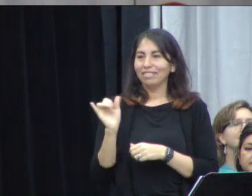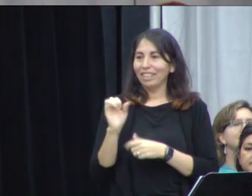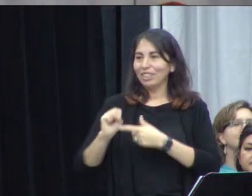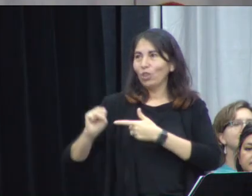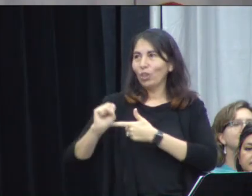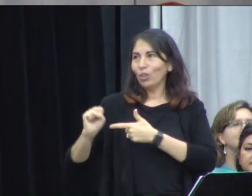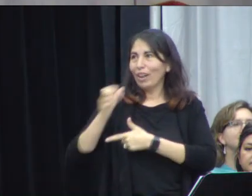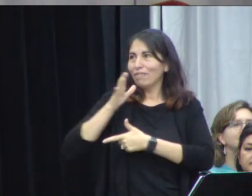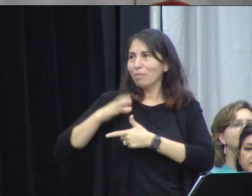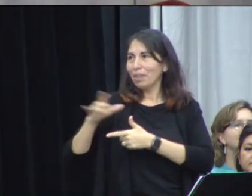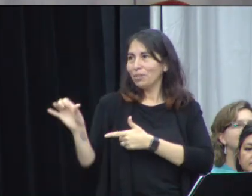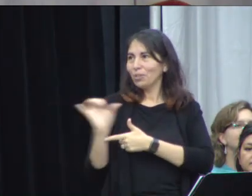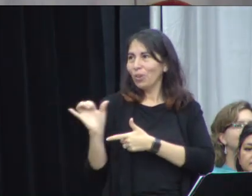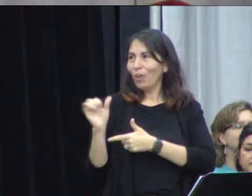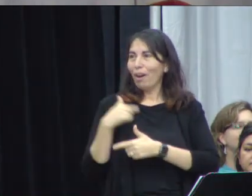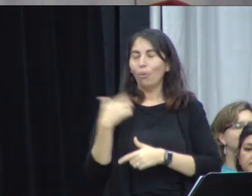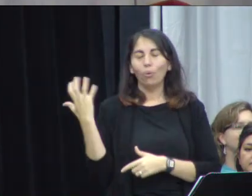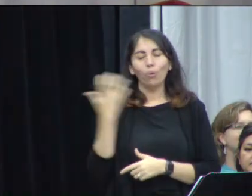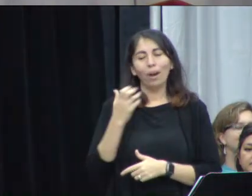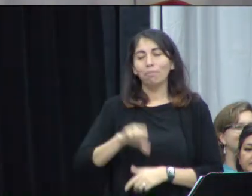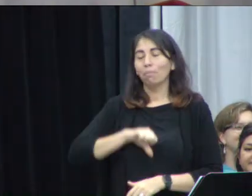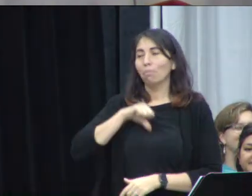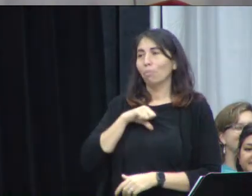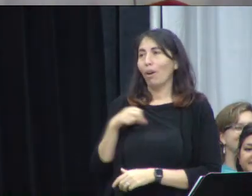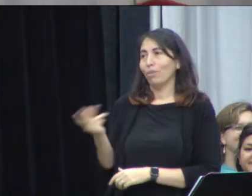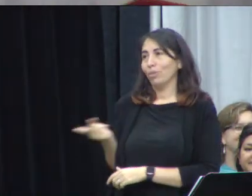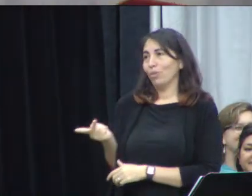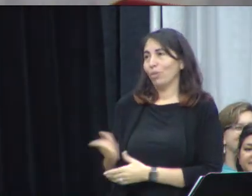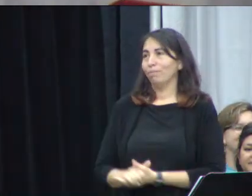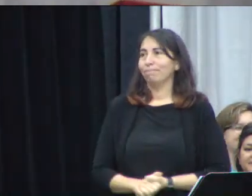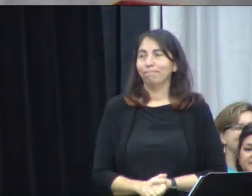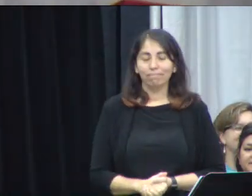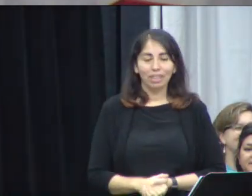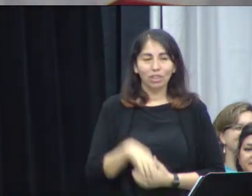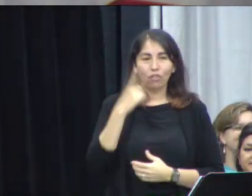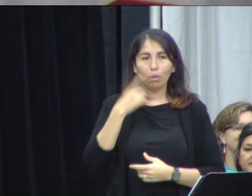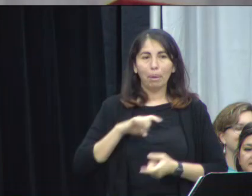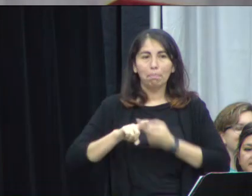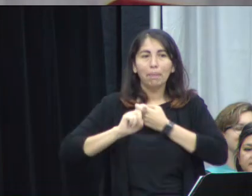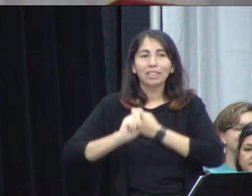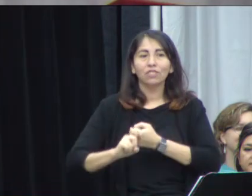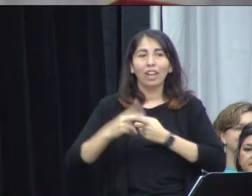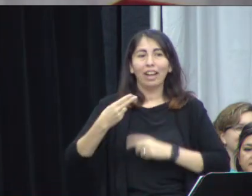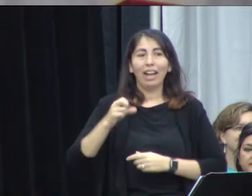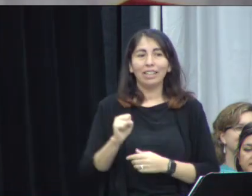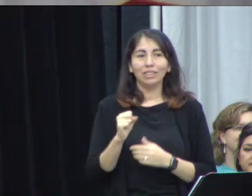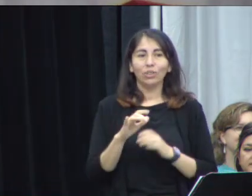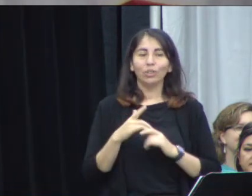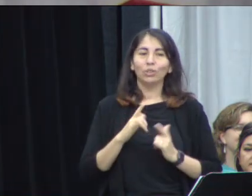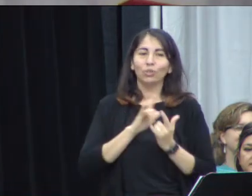I am beyond proud both of you. So to my best friend and high school sweetheart, Liv,